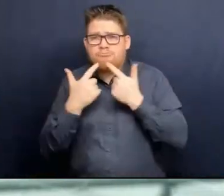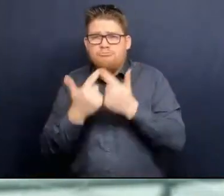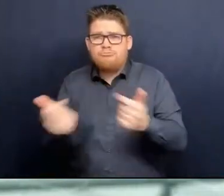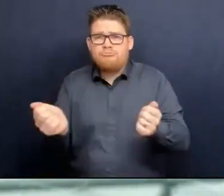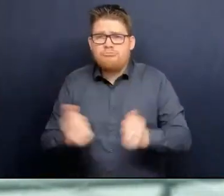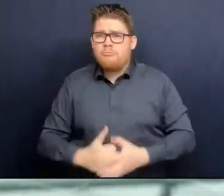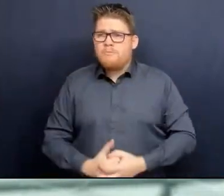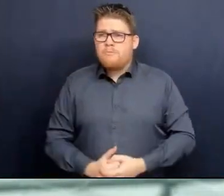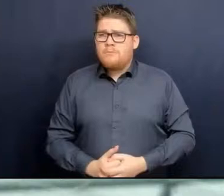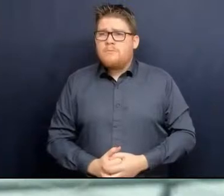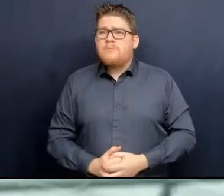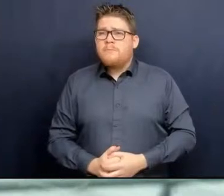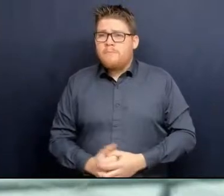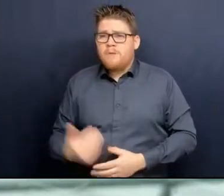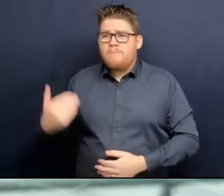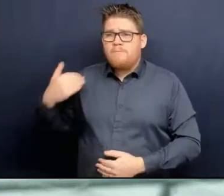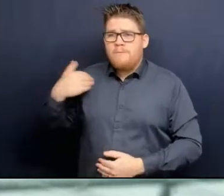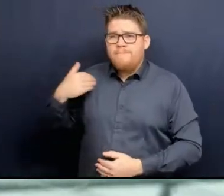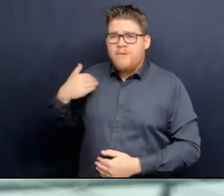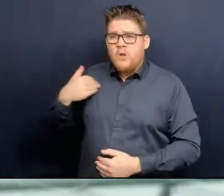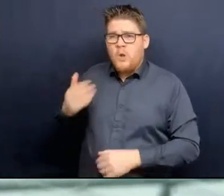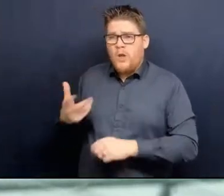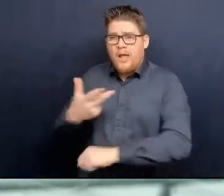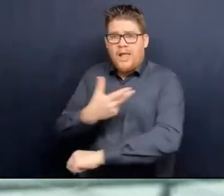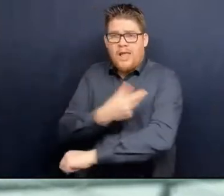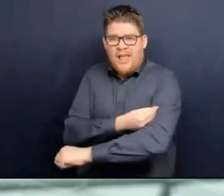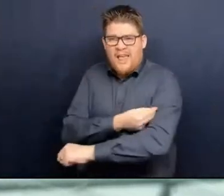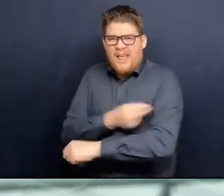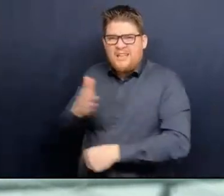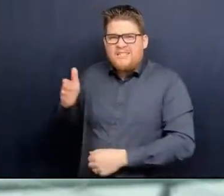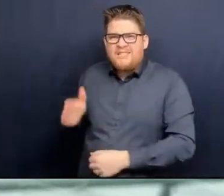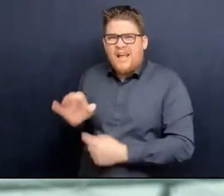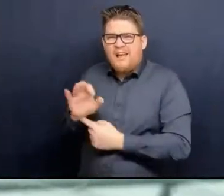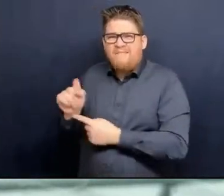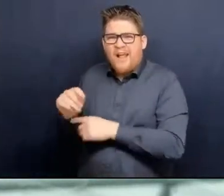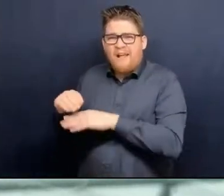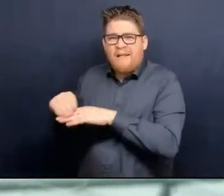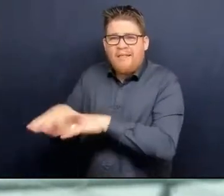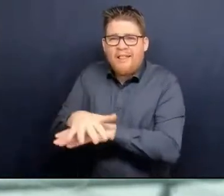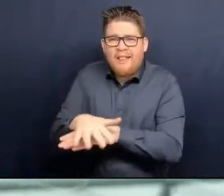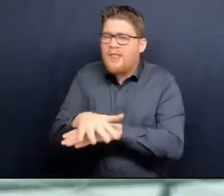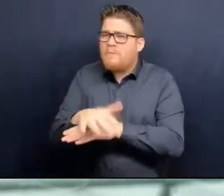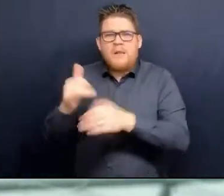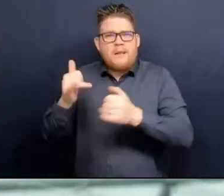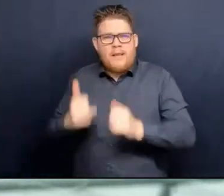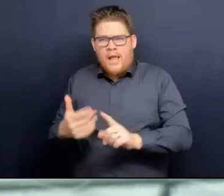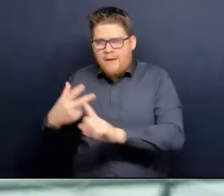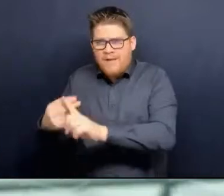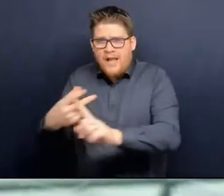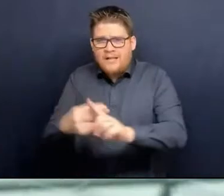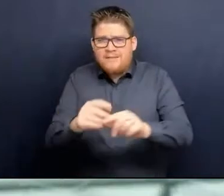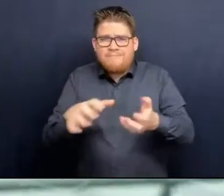concerns or side effects from that. You can use this as a dose